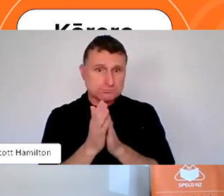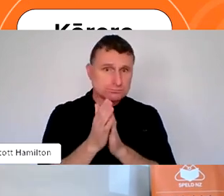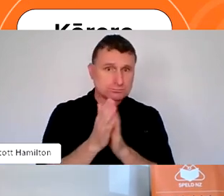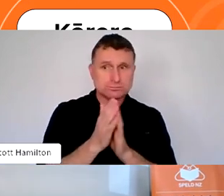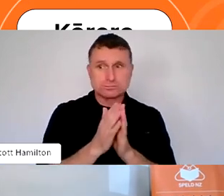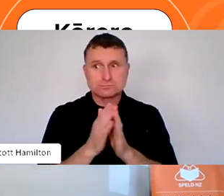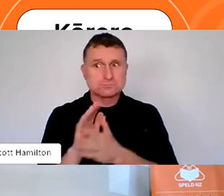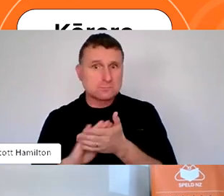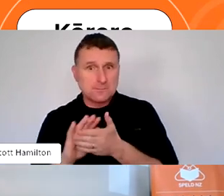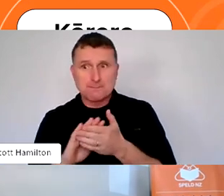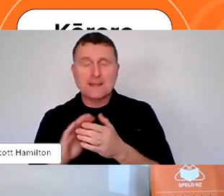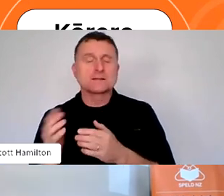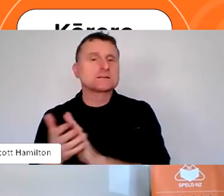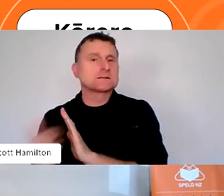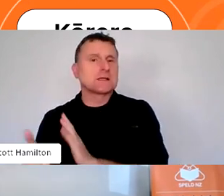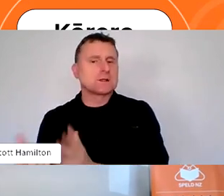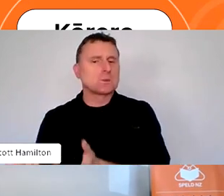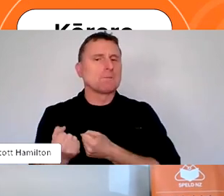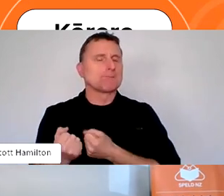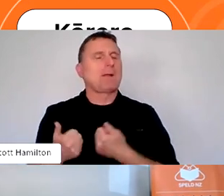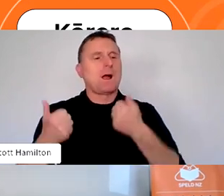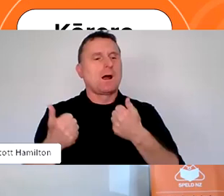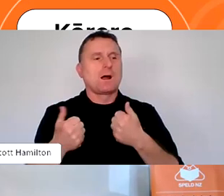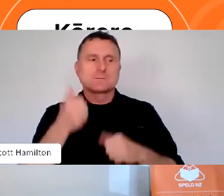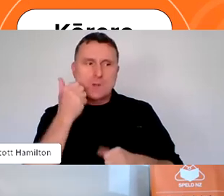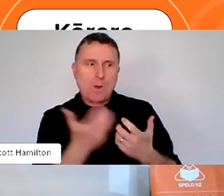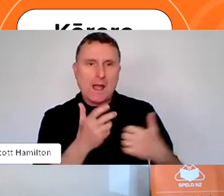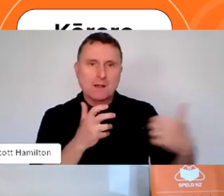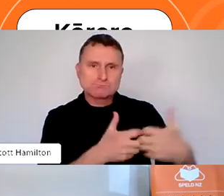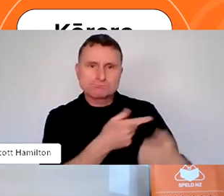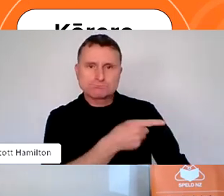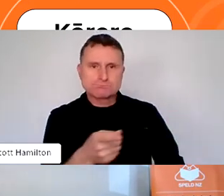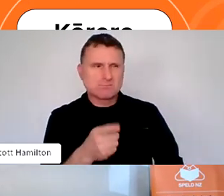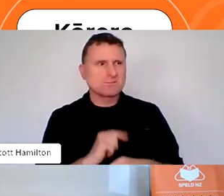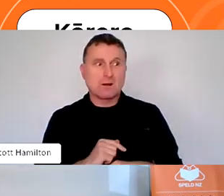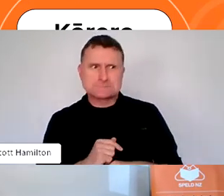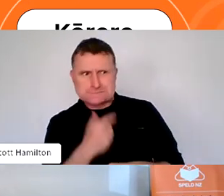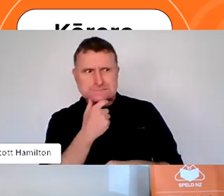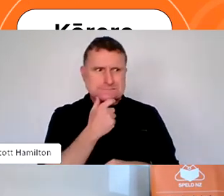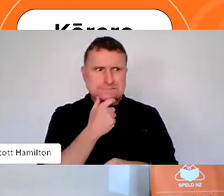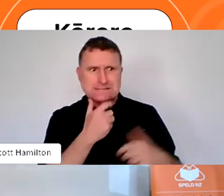for all learners from the outset rather than it being an afterthought. And collaboration; and that's collaboration with whānau and students, but also